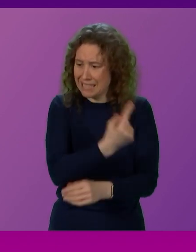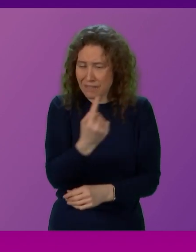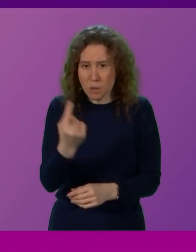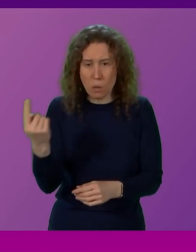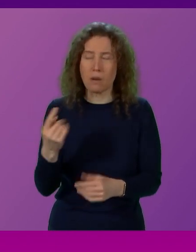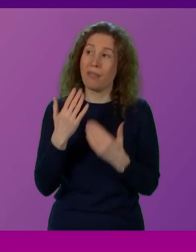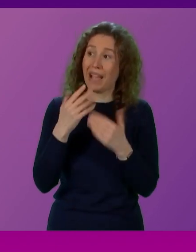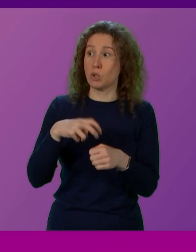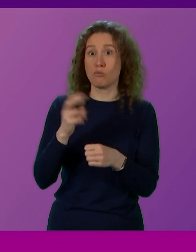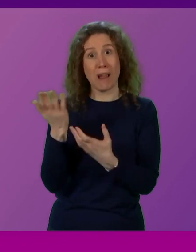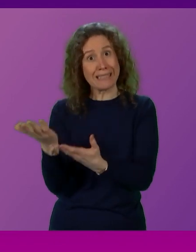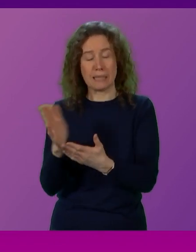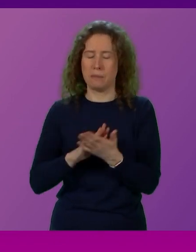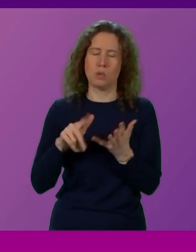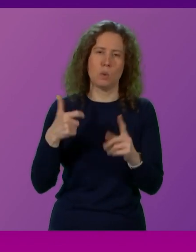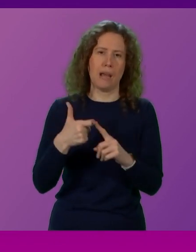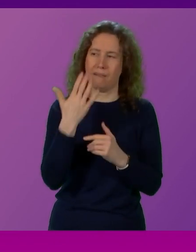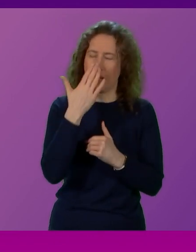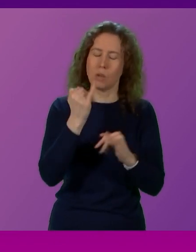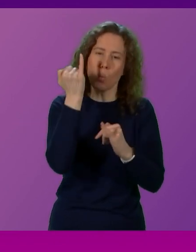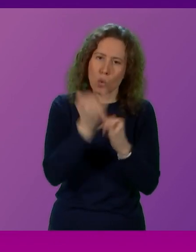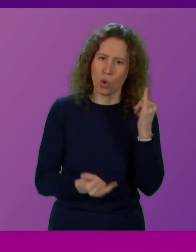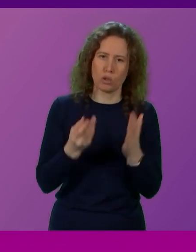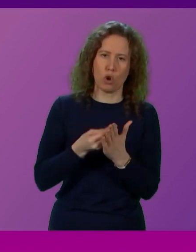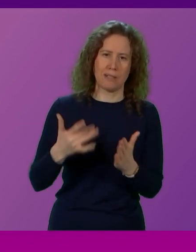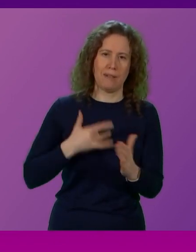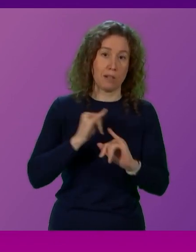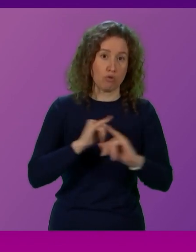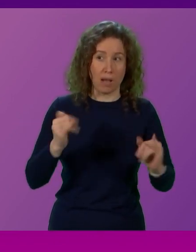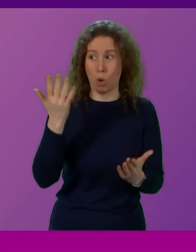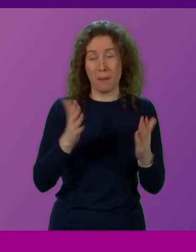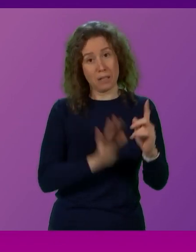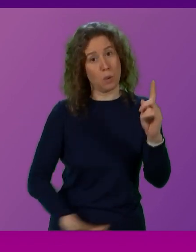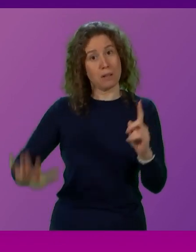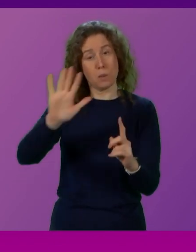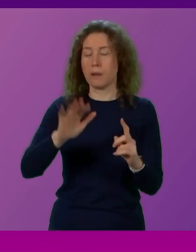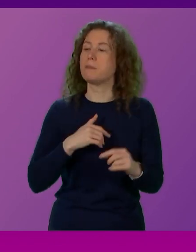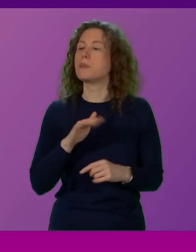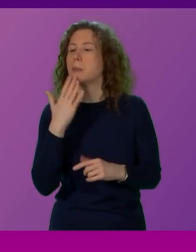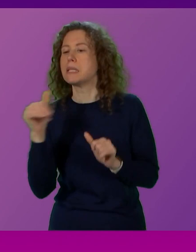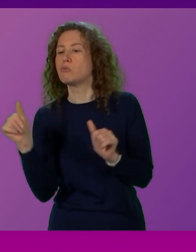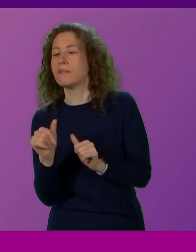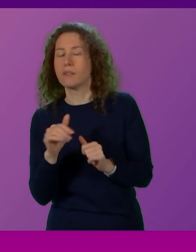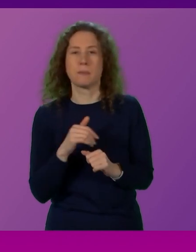Thanks to Brexit, the UK is facing a worse cost of living crisis than elsewhere. Briefly, First Minister. That is the reality.